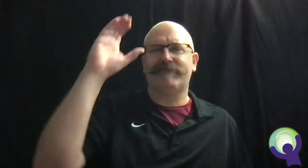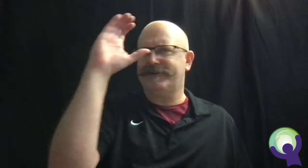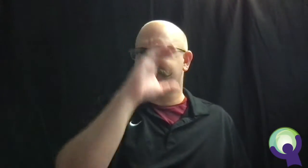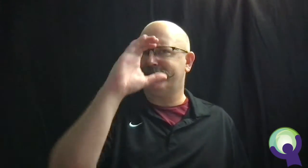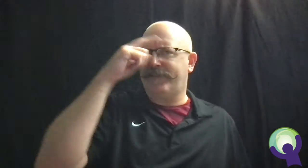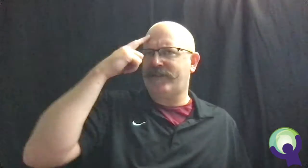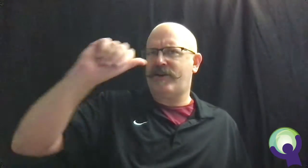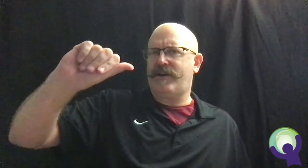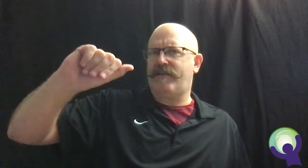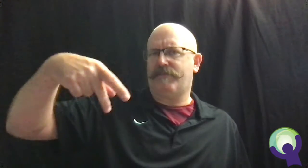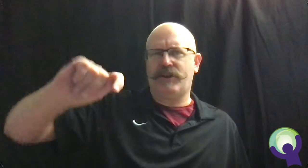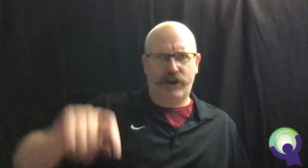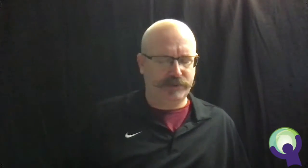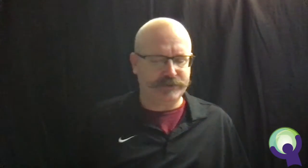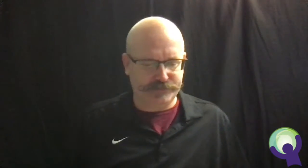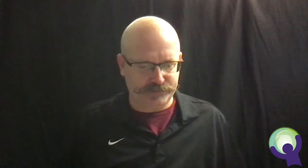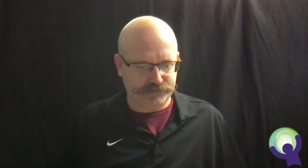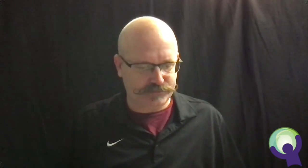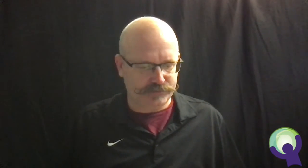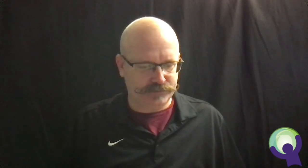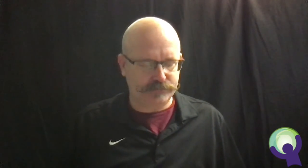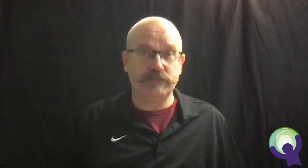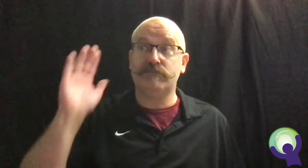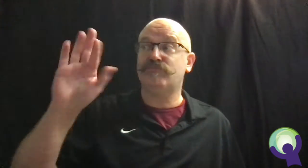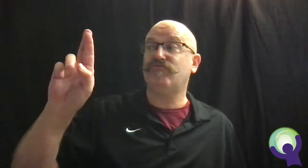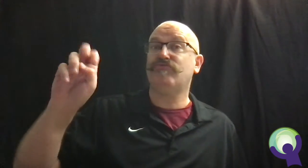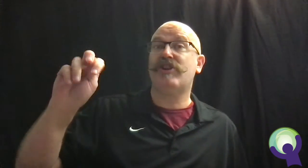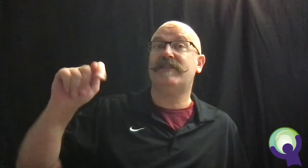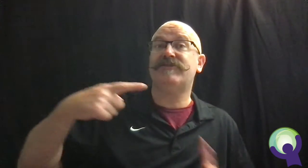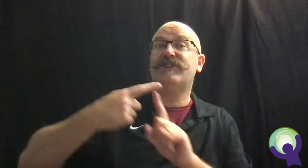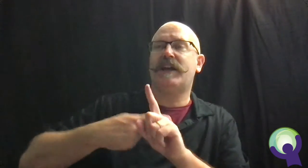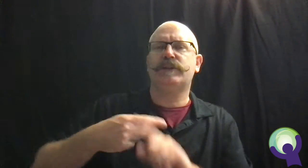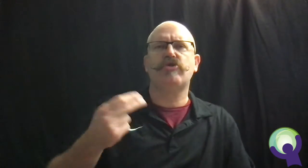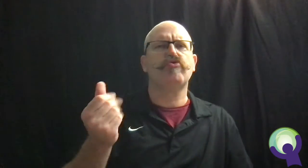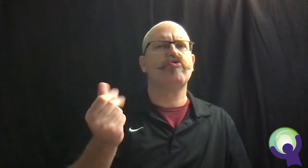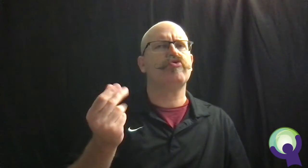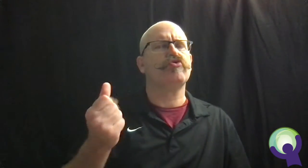Sad and angry. I know he's been calling about an apartment.